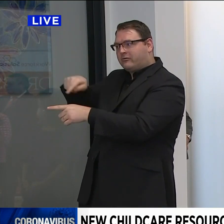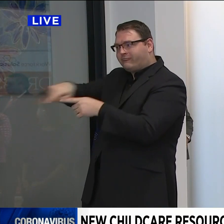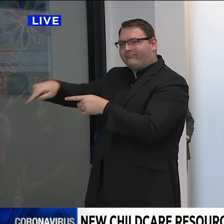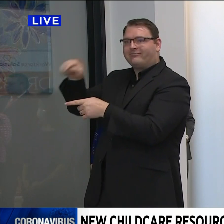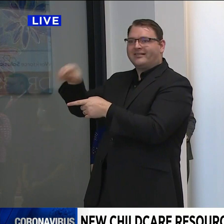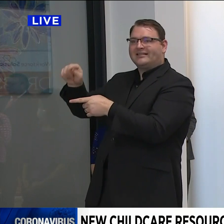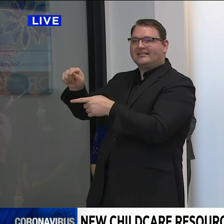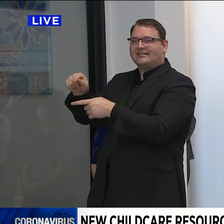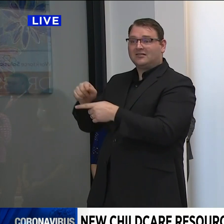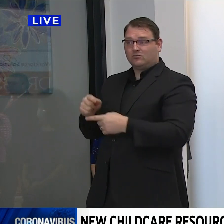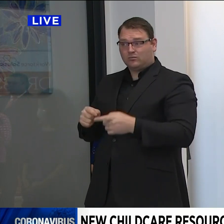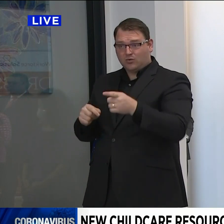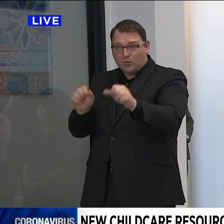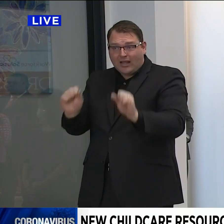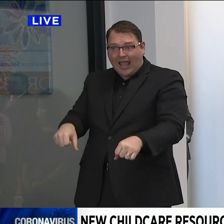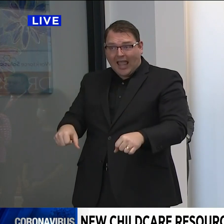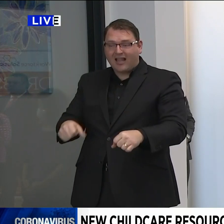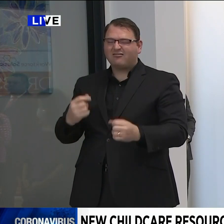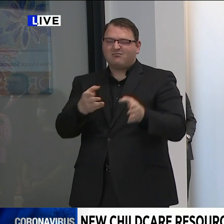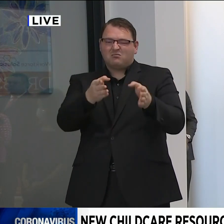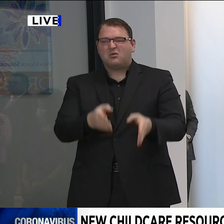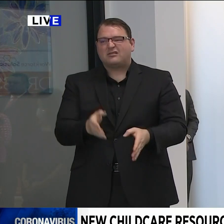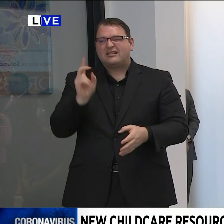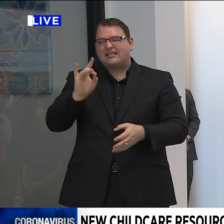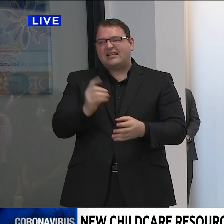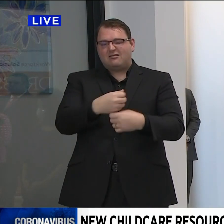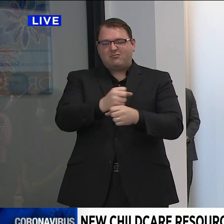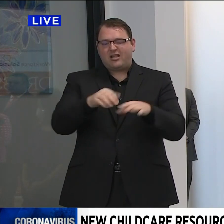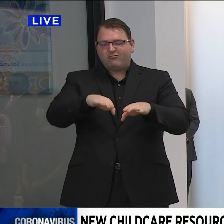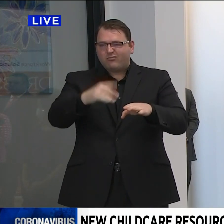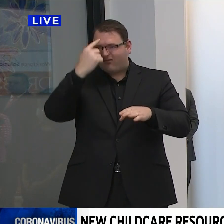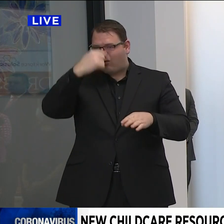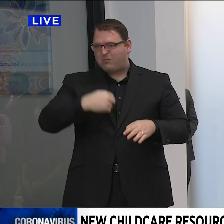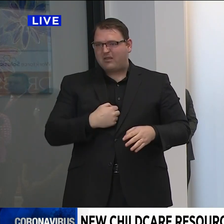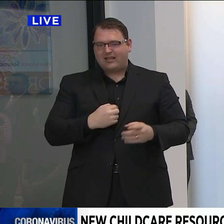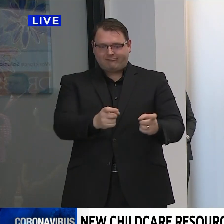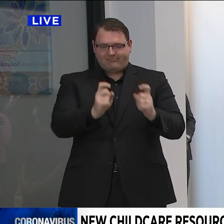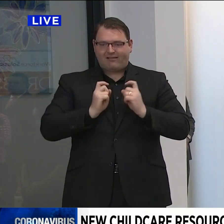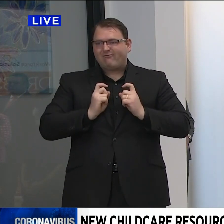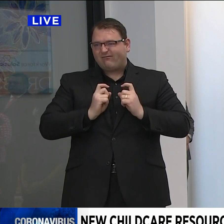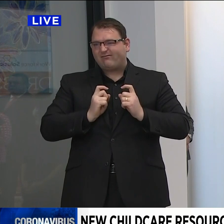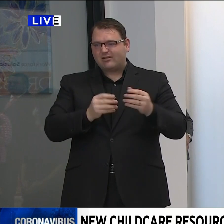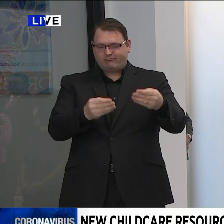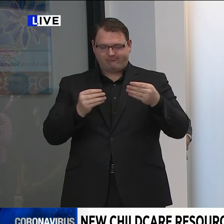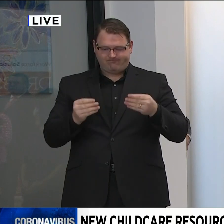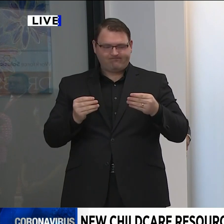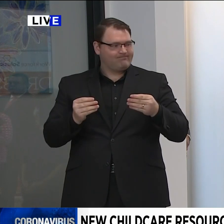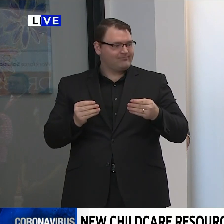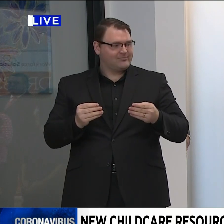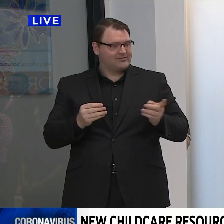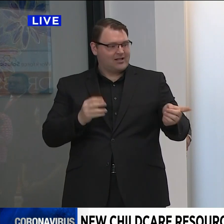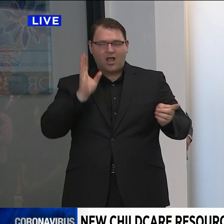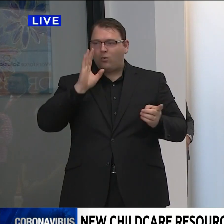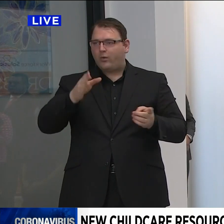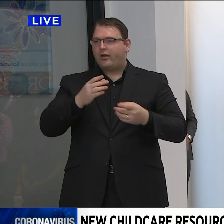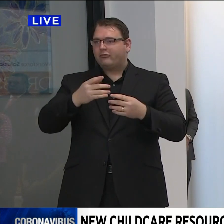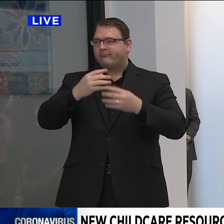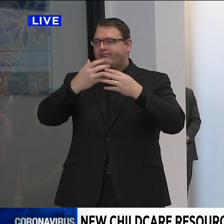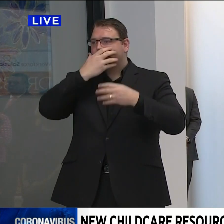to use homemade a mass that to use homemade a mass that have to use less than perfect have to use less than perfect solution because there is a row solution because there is a row and on the us and so if you and on the us and so if you are able to access I had this